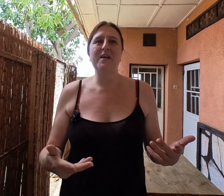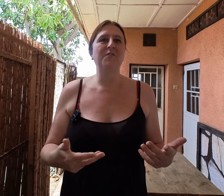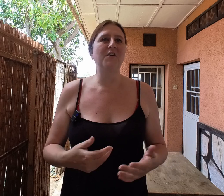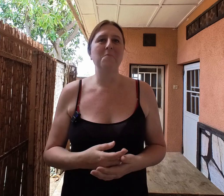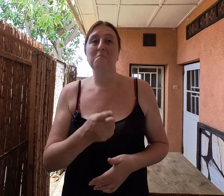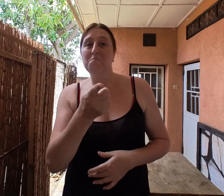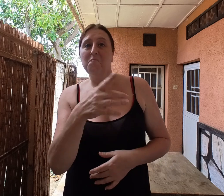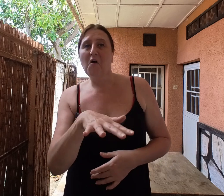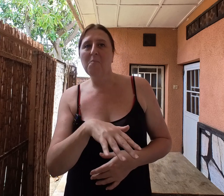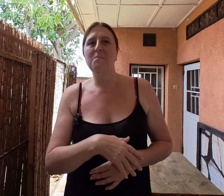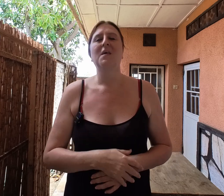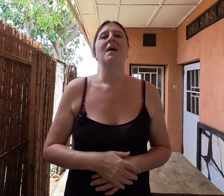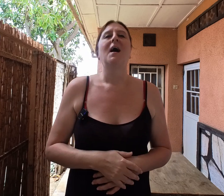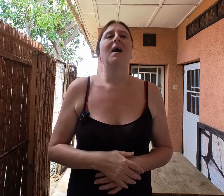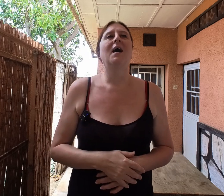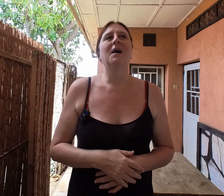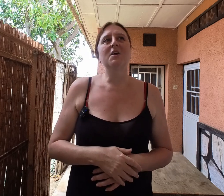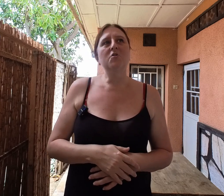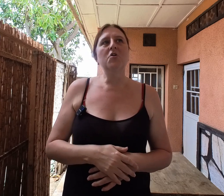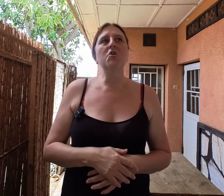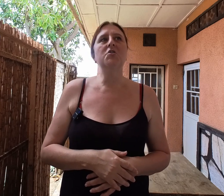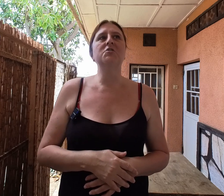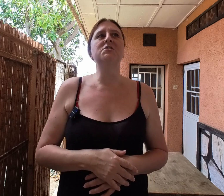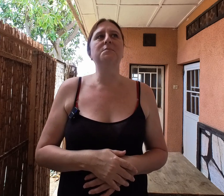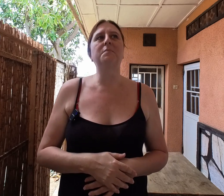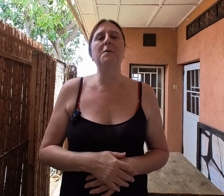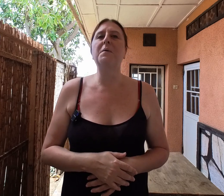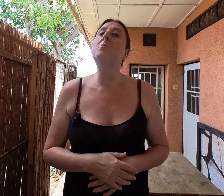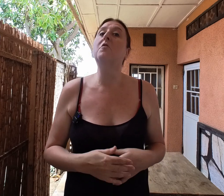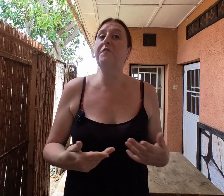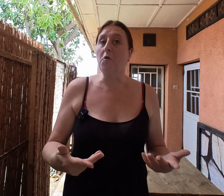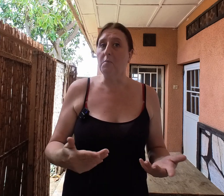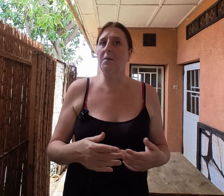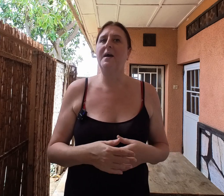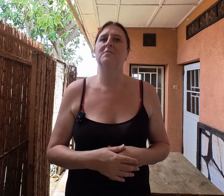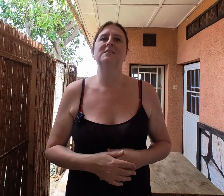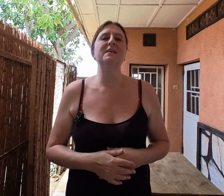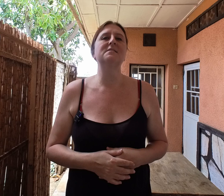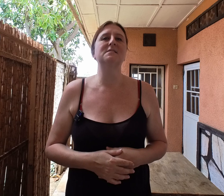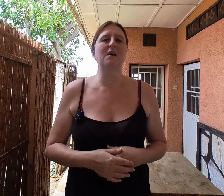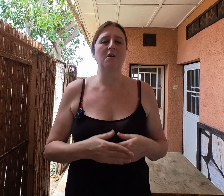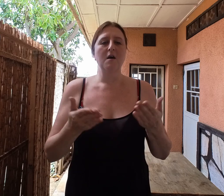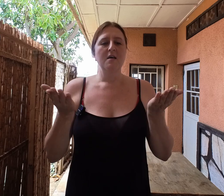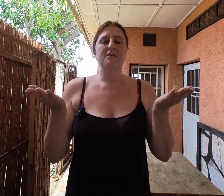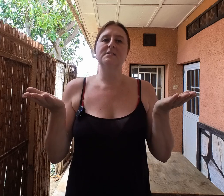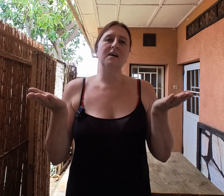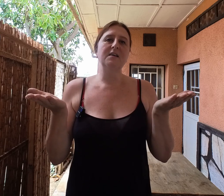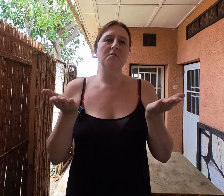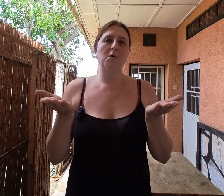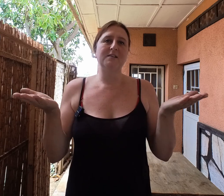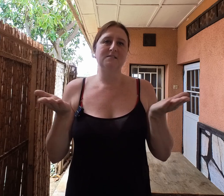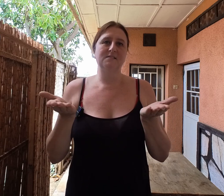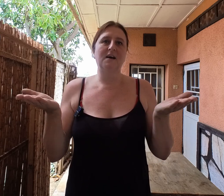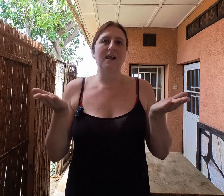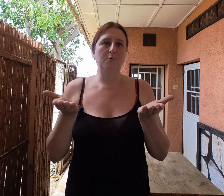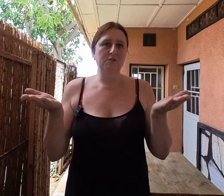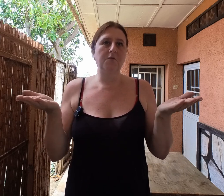'where you from?' 'From?' You could be a bit more formal about it. The sign in Rwandan Sign Language